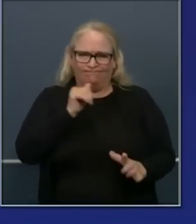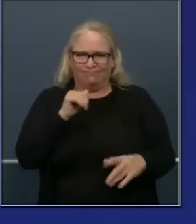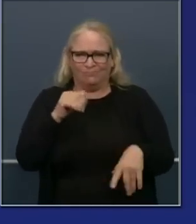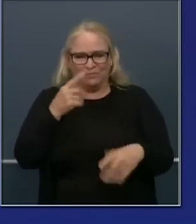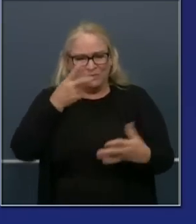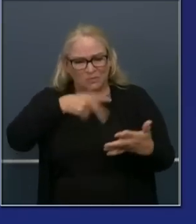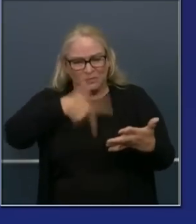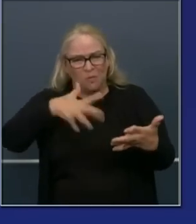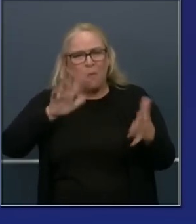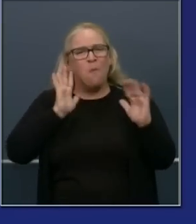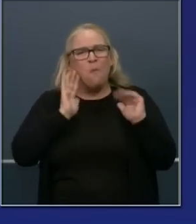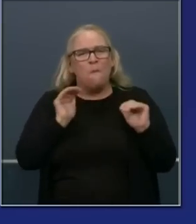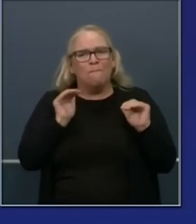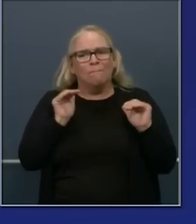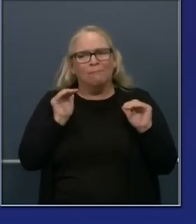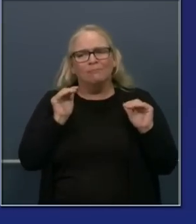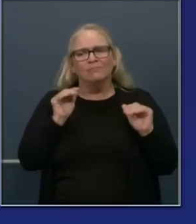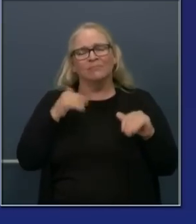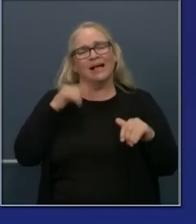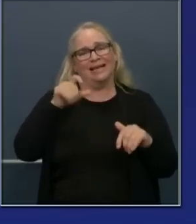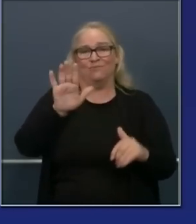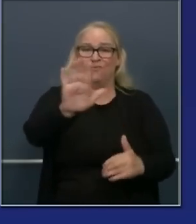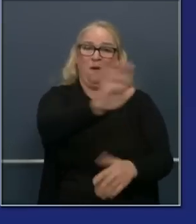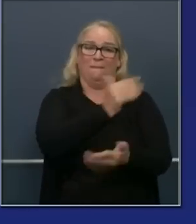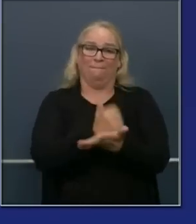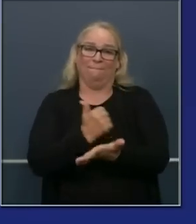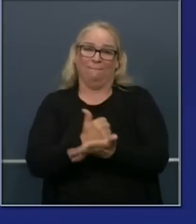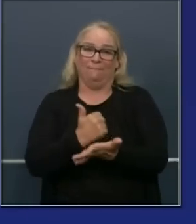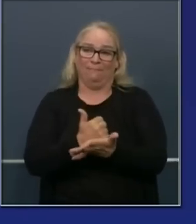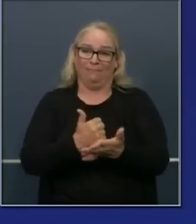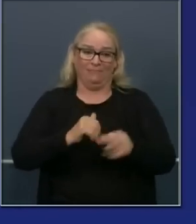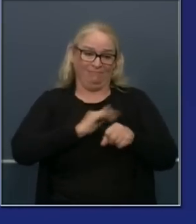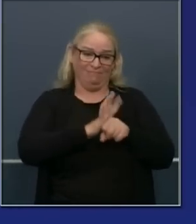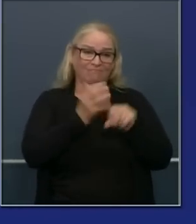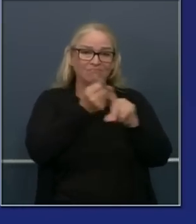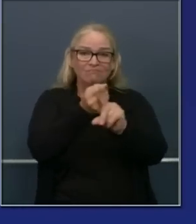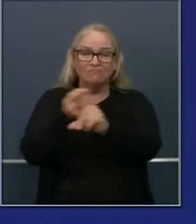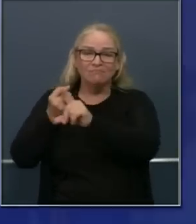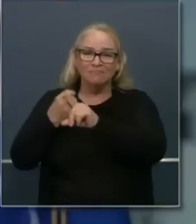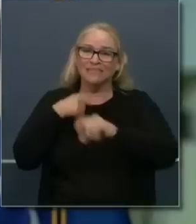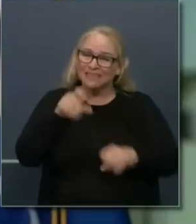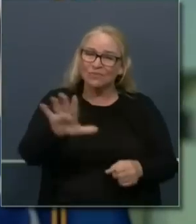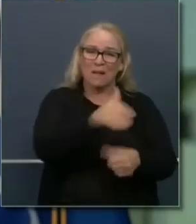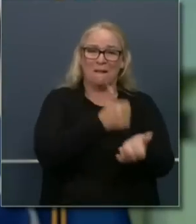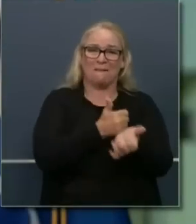AND BE AS VIGILANT AS POSSIBLE TO WORK THROUGH THE NEXT FEW